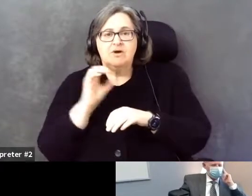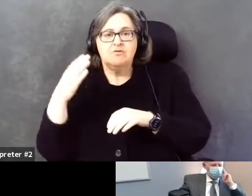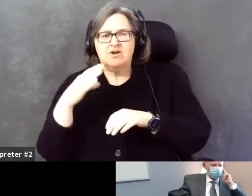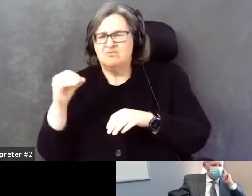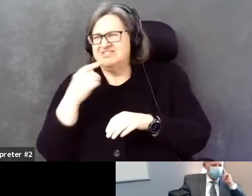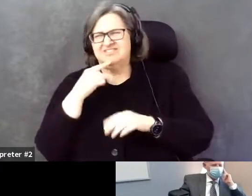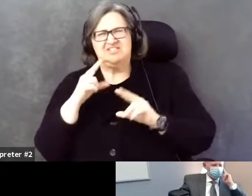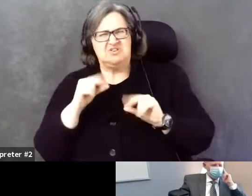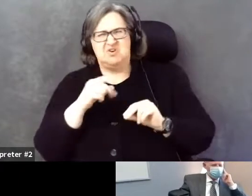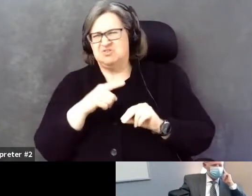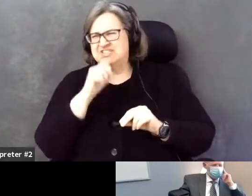no, she's not mentally ill.